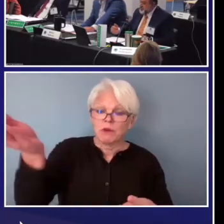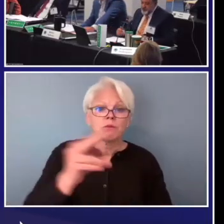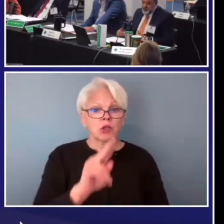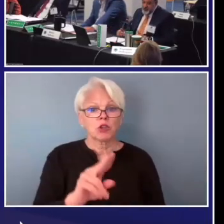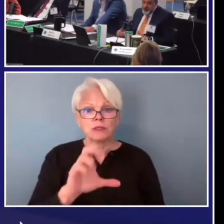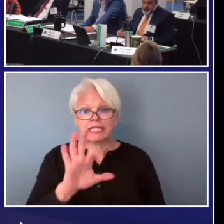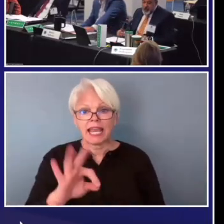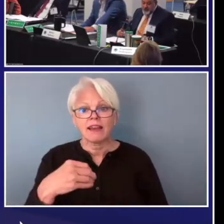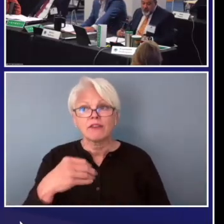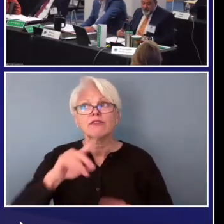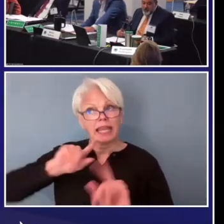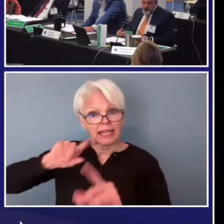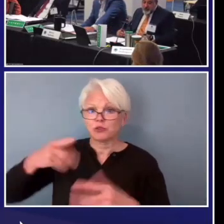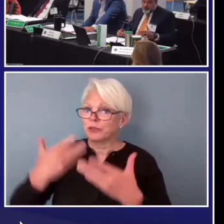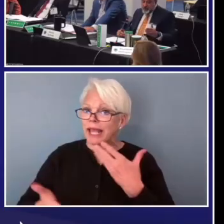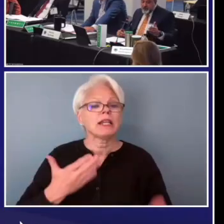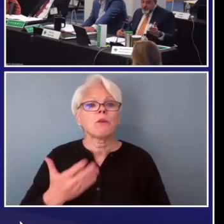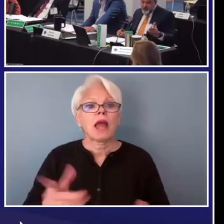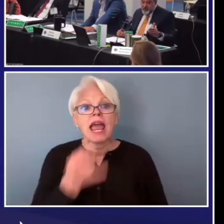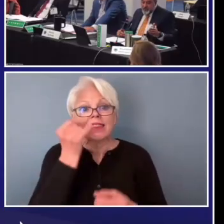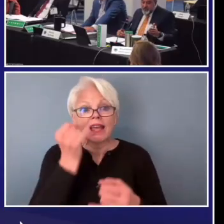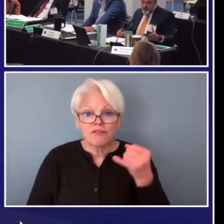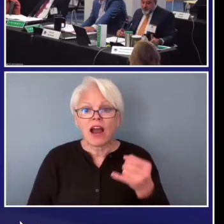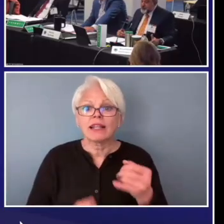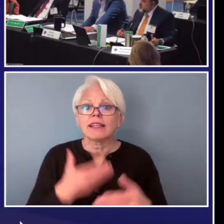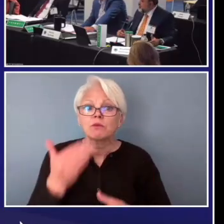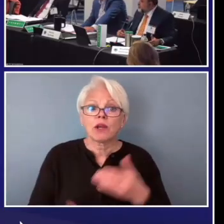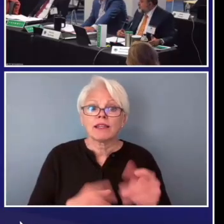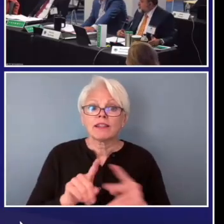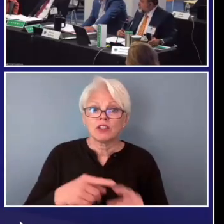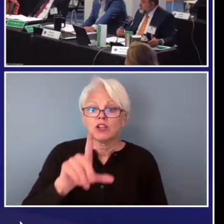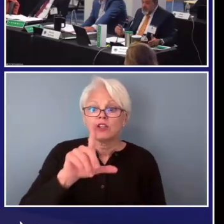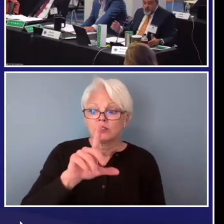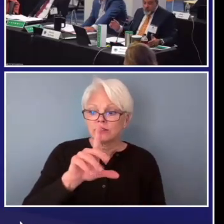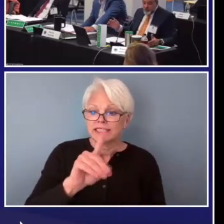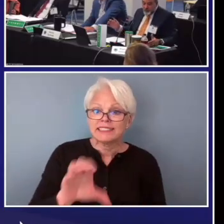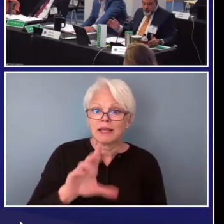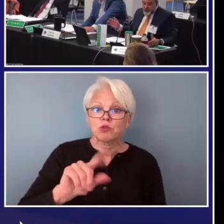And finally, a process that began in December of 2022 was resolved in January